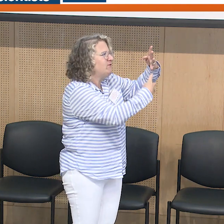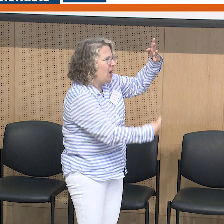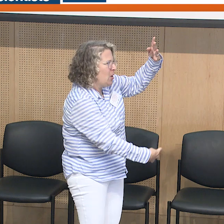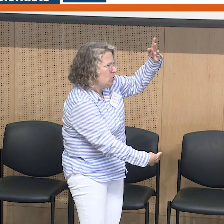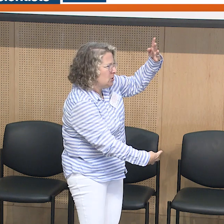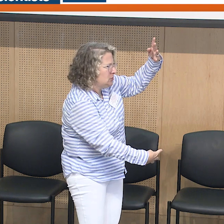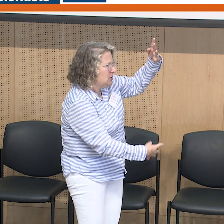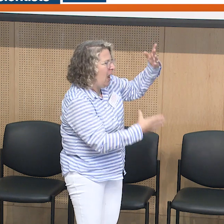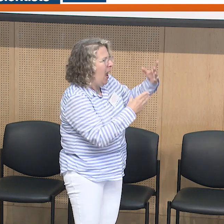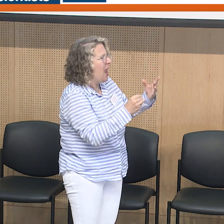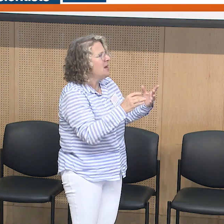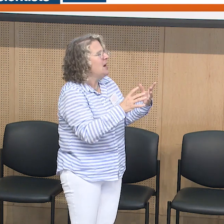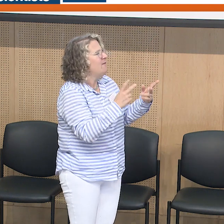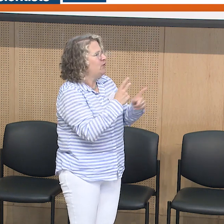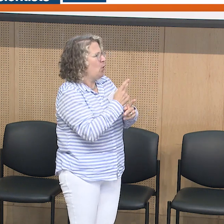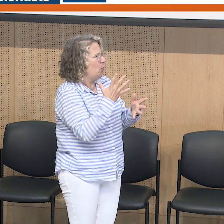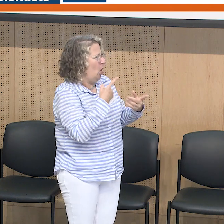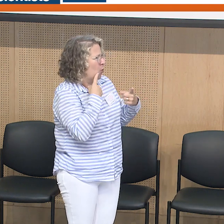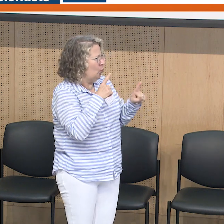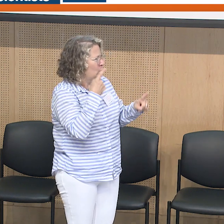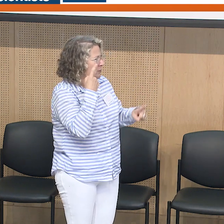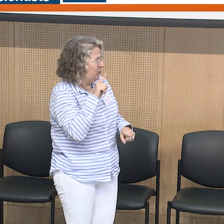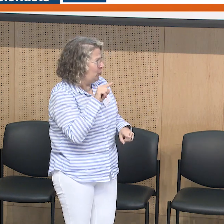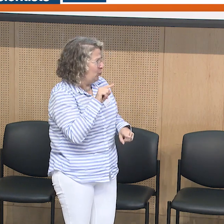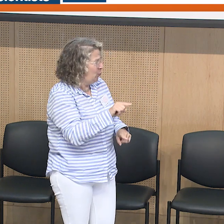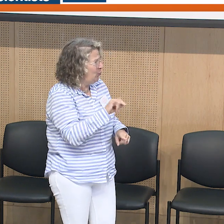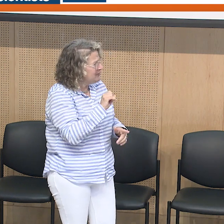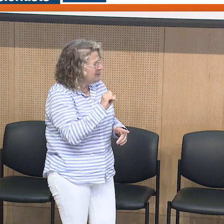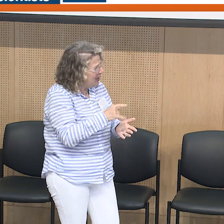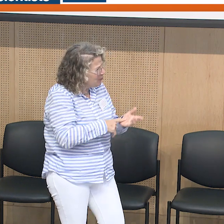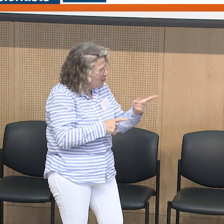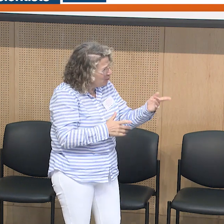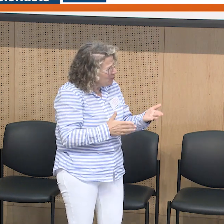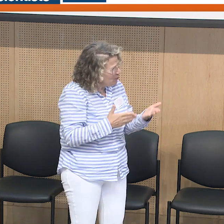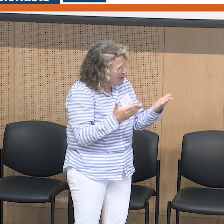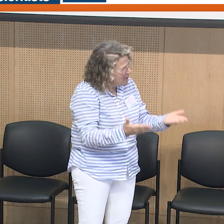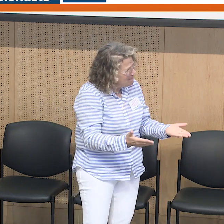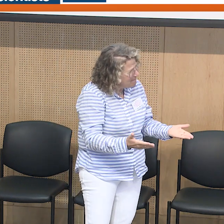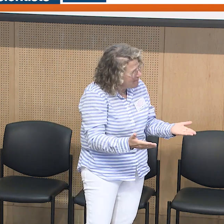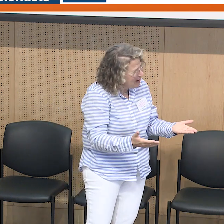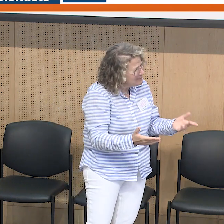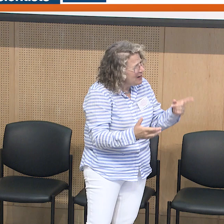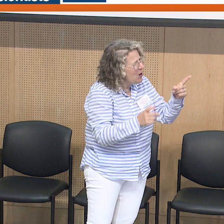to have a list of possible resources that might work for you. What do you recommend?